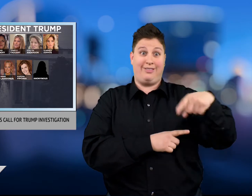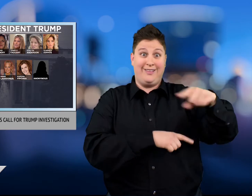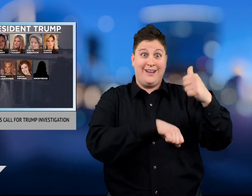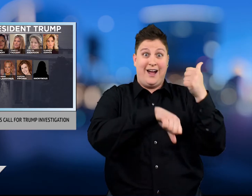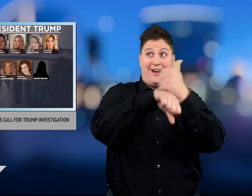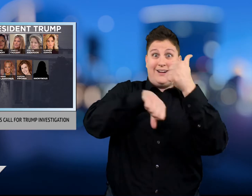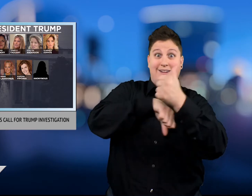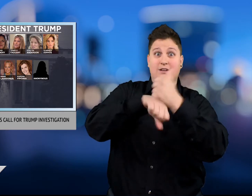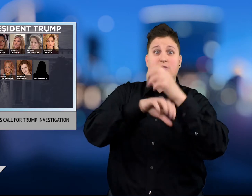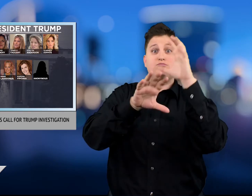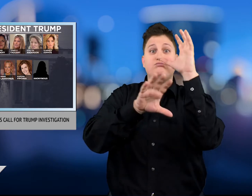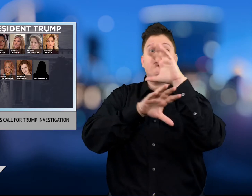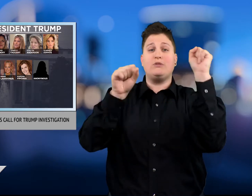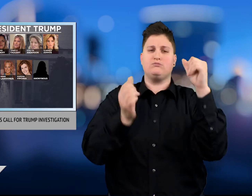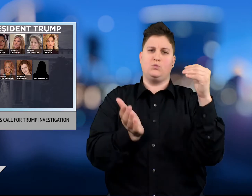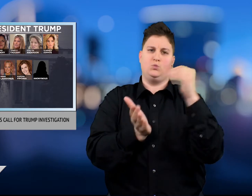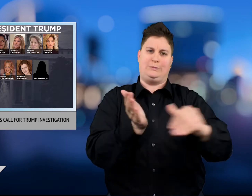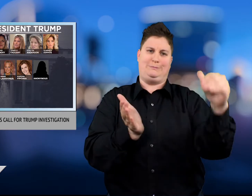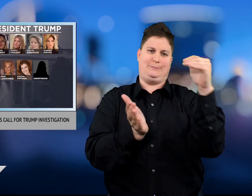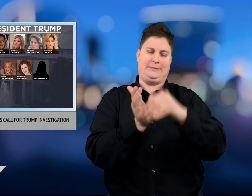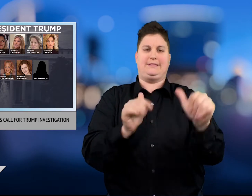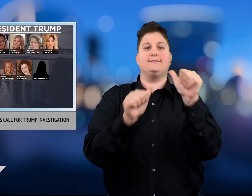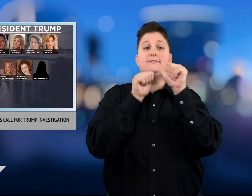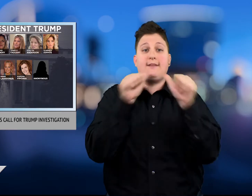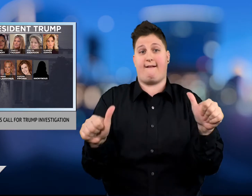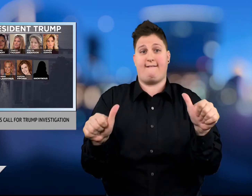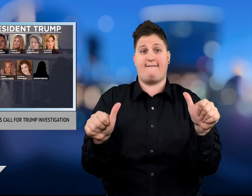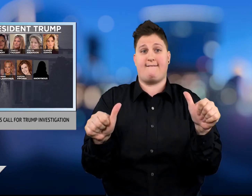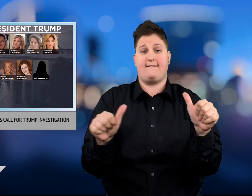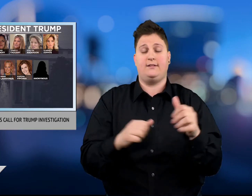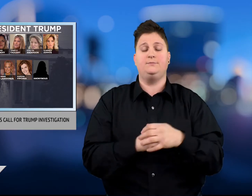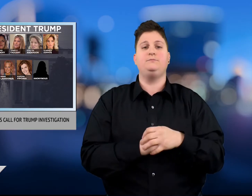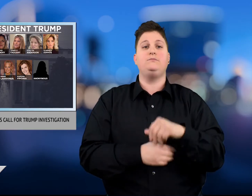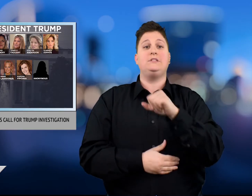accusations the president has repeatedly denied.